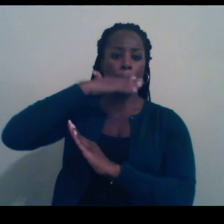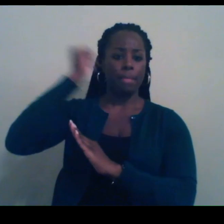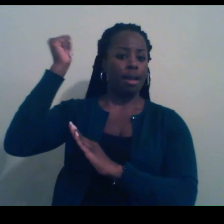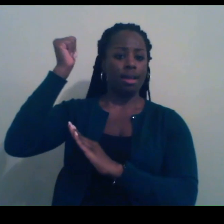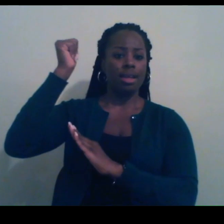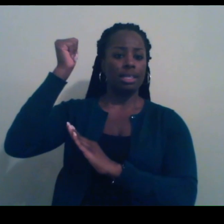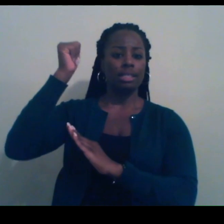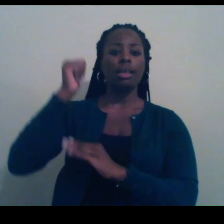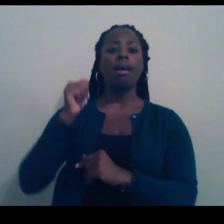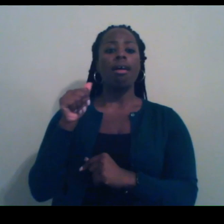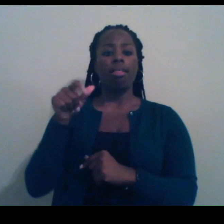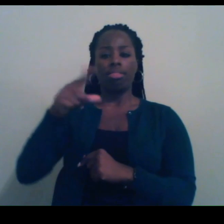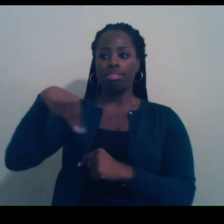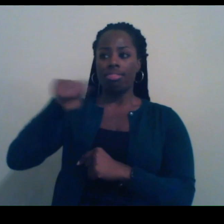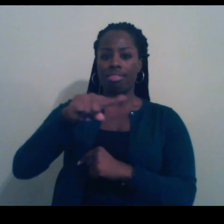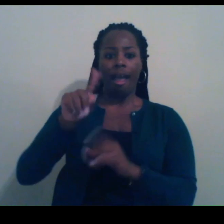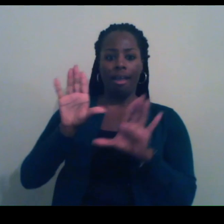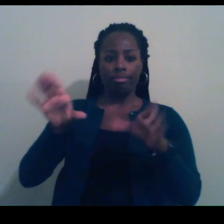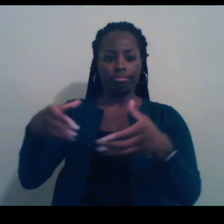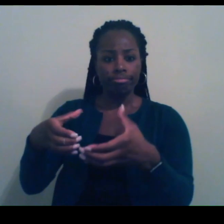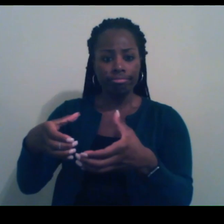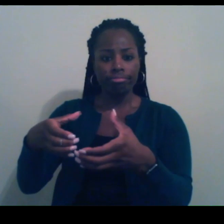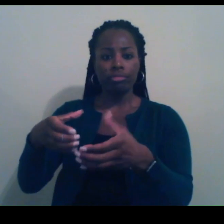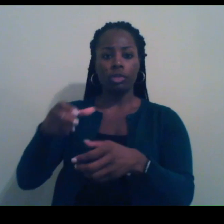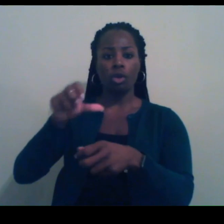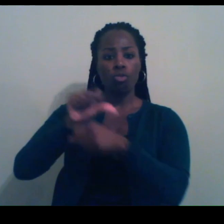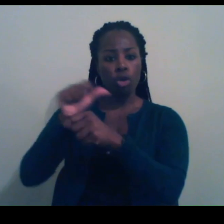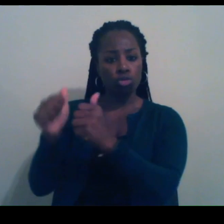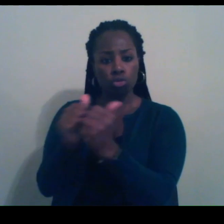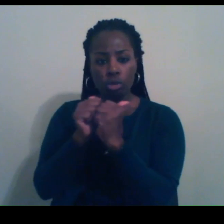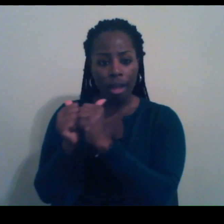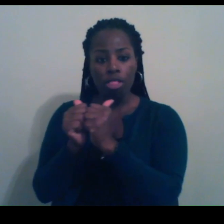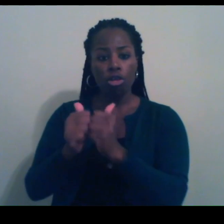consortium to work together to share information in the development of